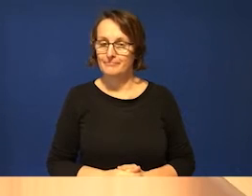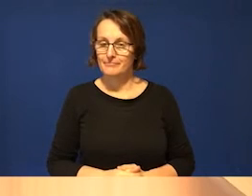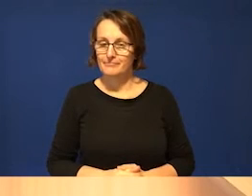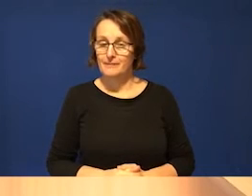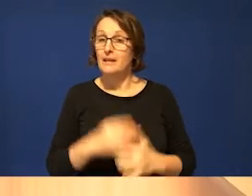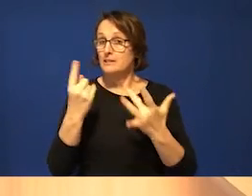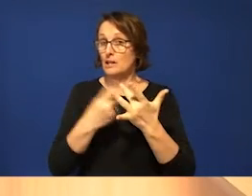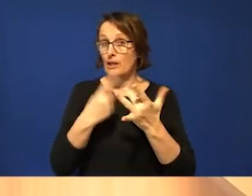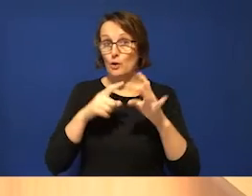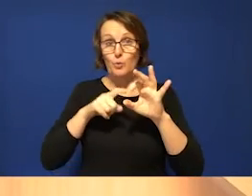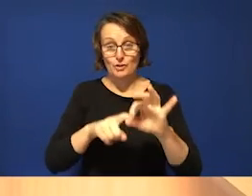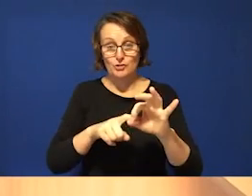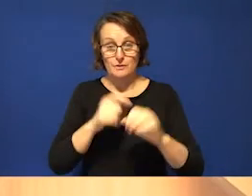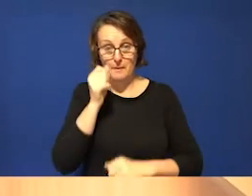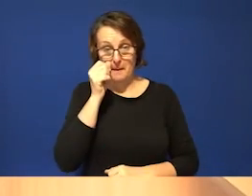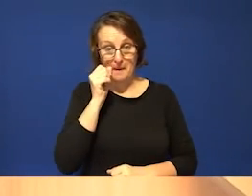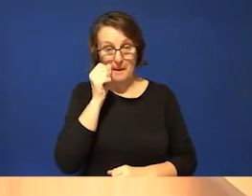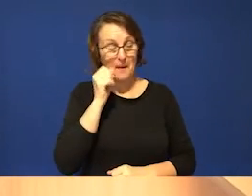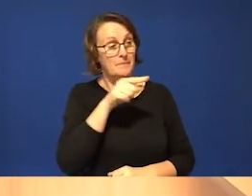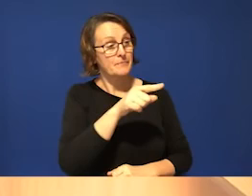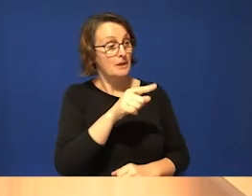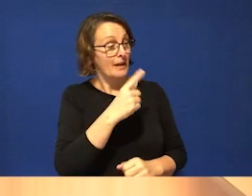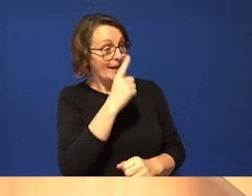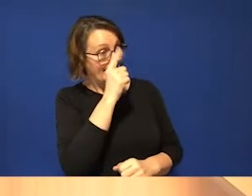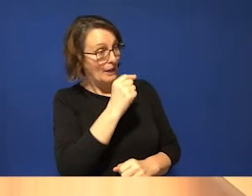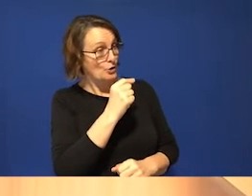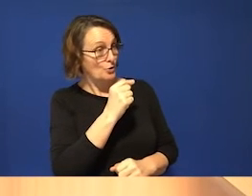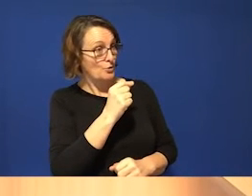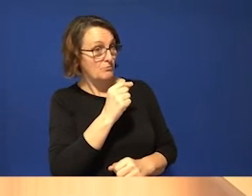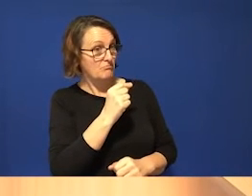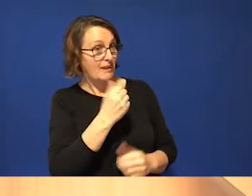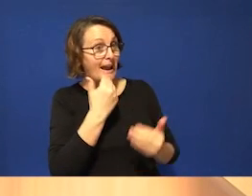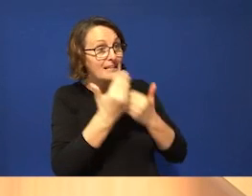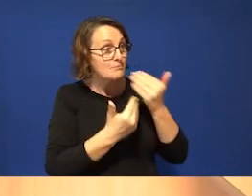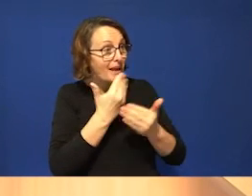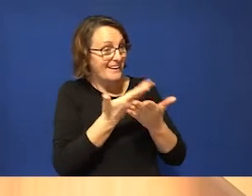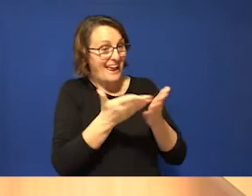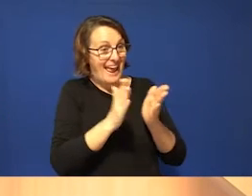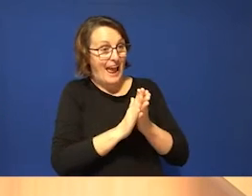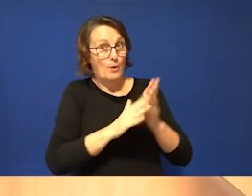who's asked, could you outline how the building was sealed, given the setting under and within the gardens?